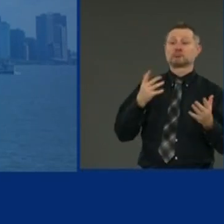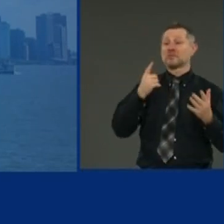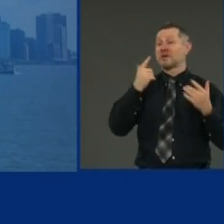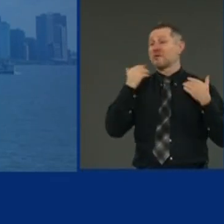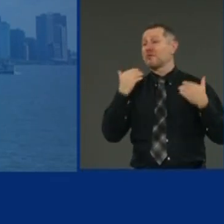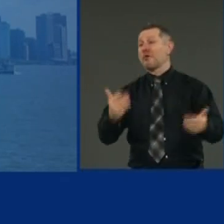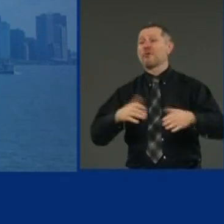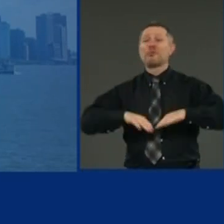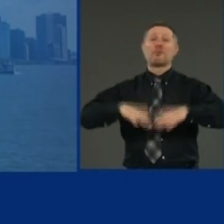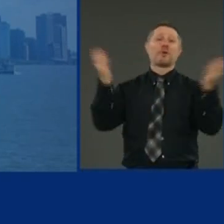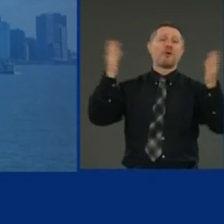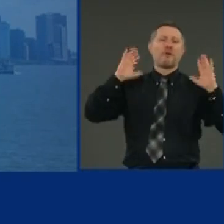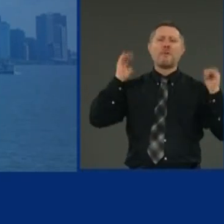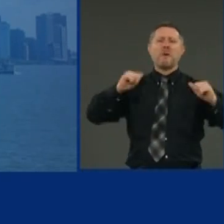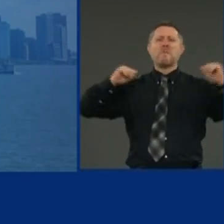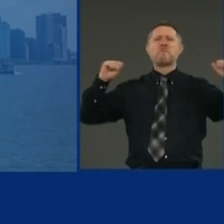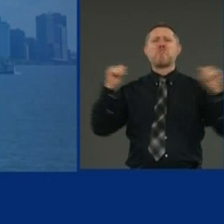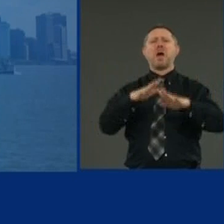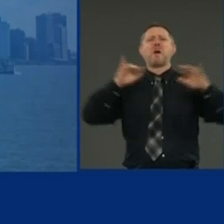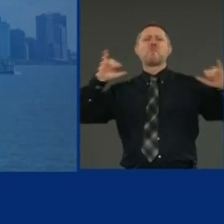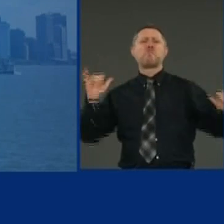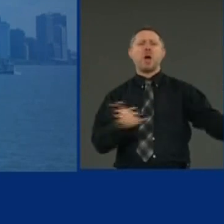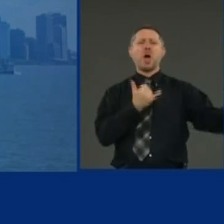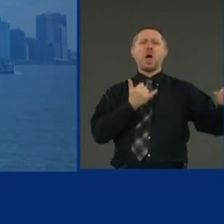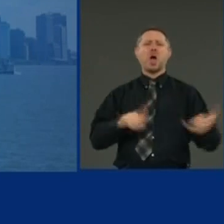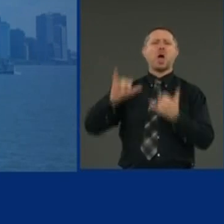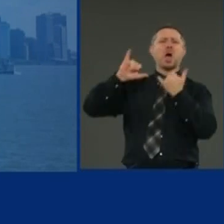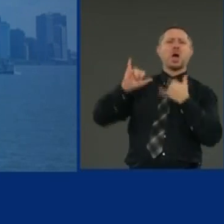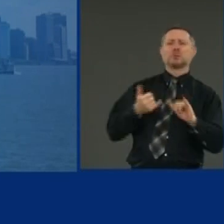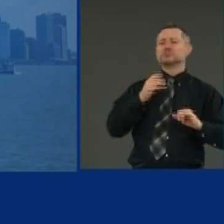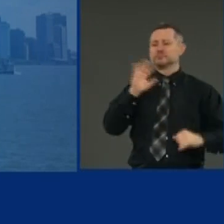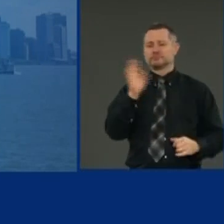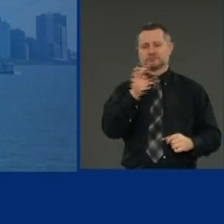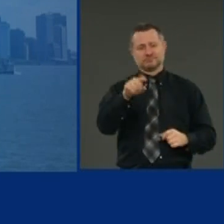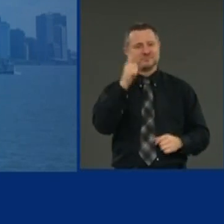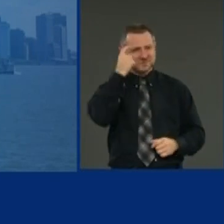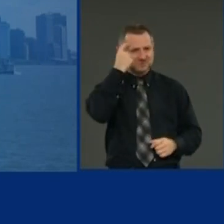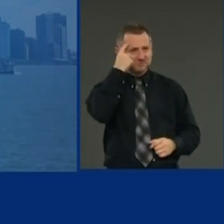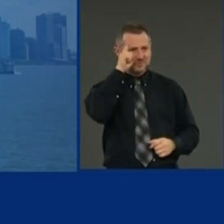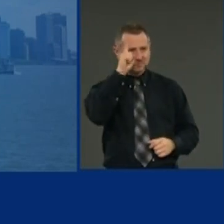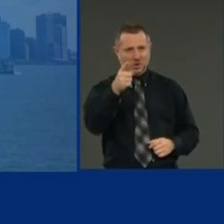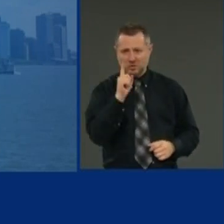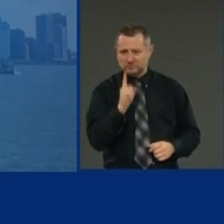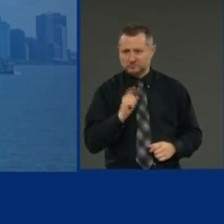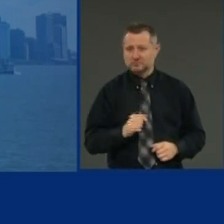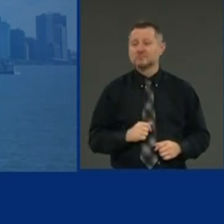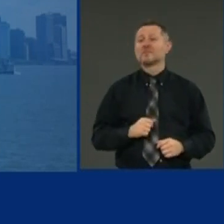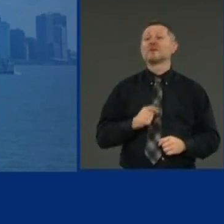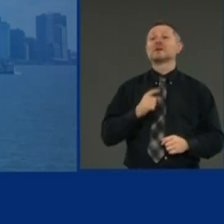AND JUNE 8 WE HAVE TO SMART. AGAIN THIS IS NOT HAPPY DAYS ARE HERE AGAIN. IT'S OVER.